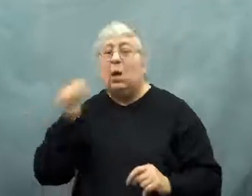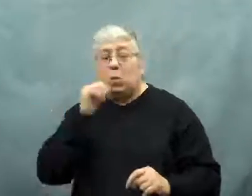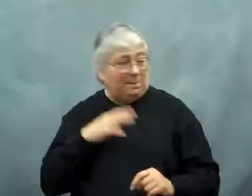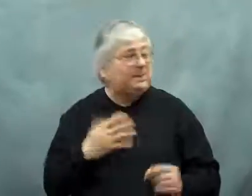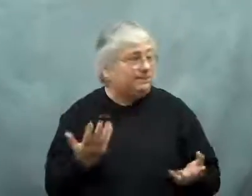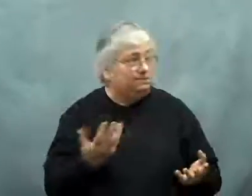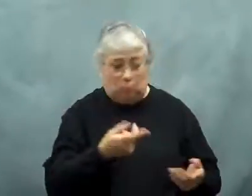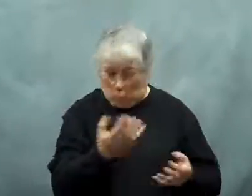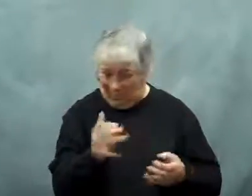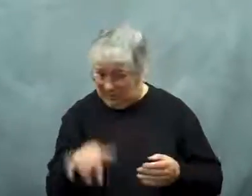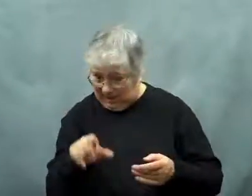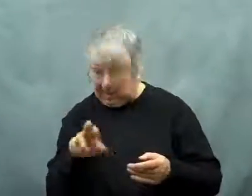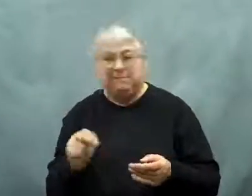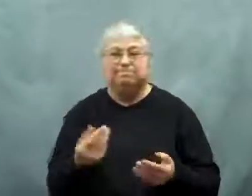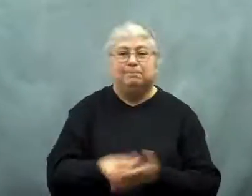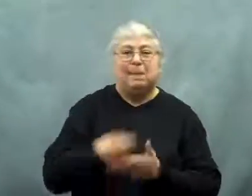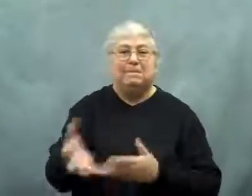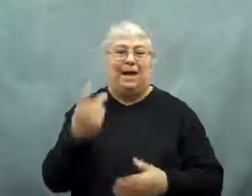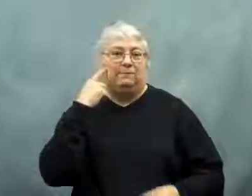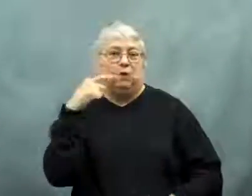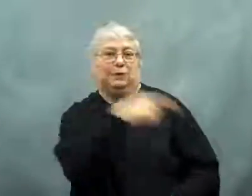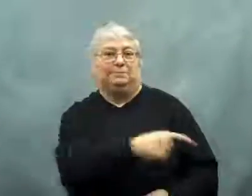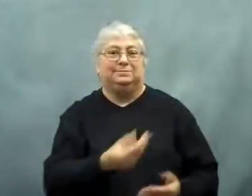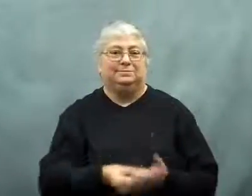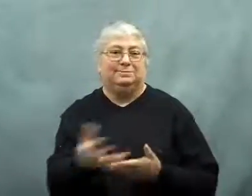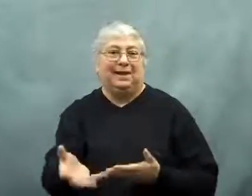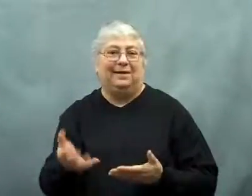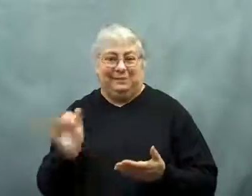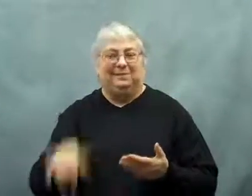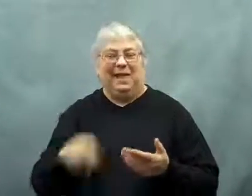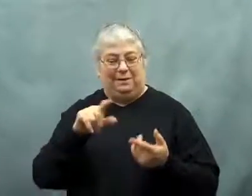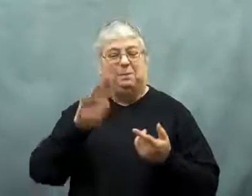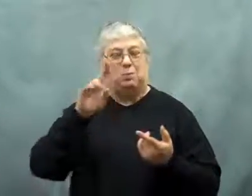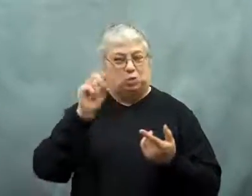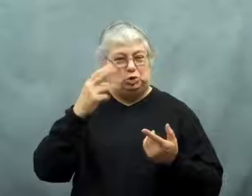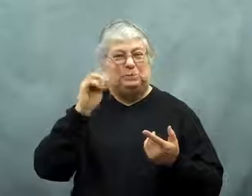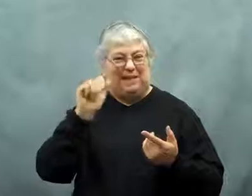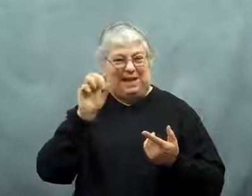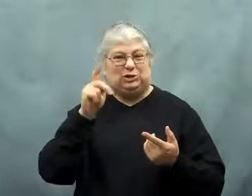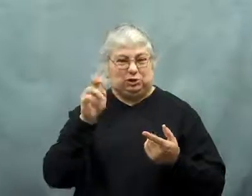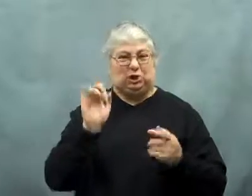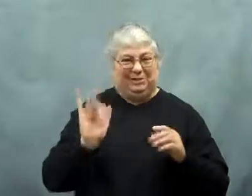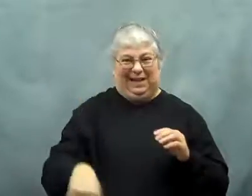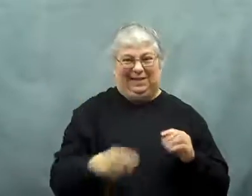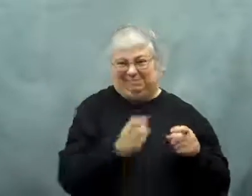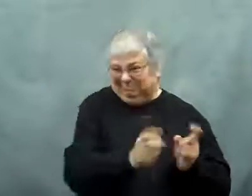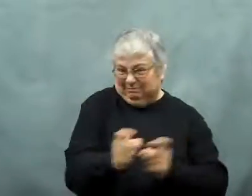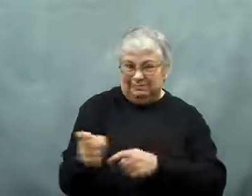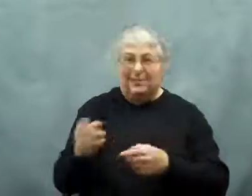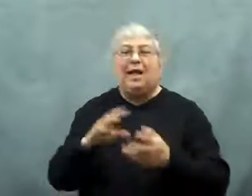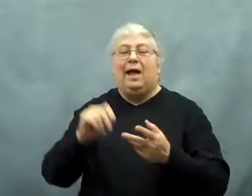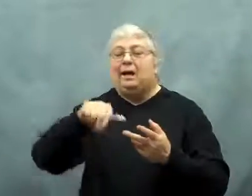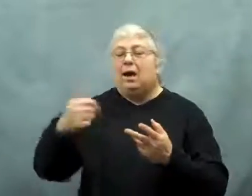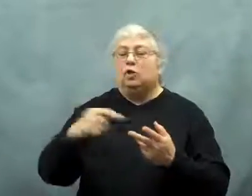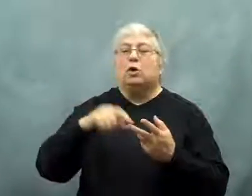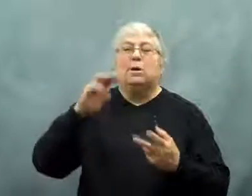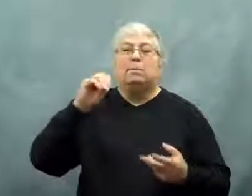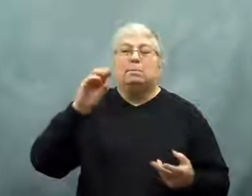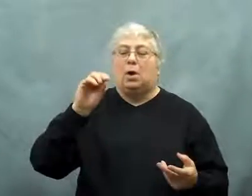She bought the guns he wanted for him.